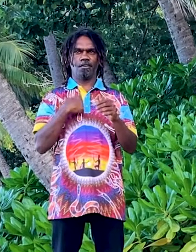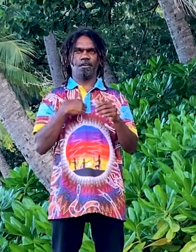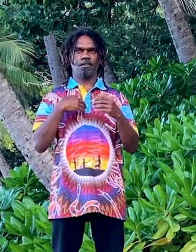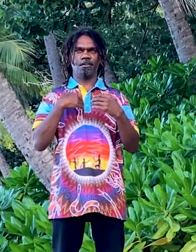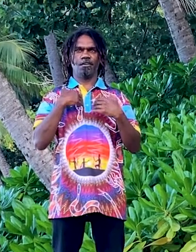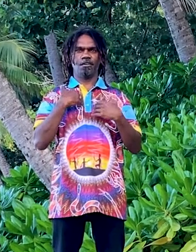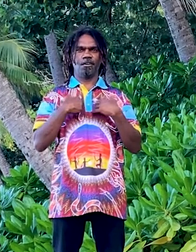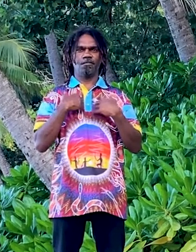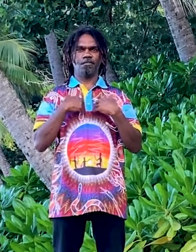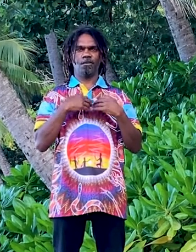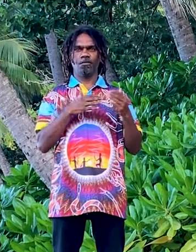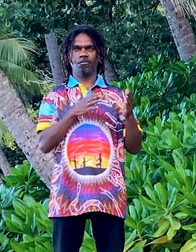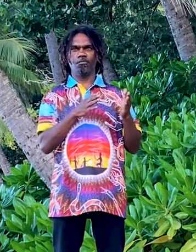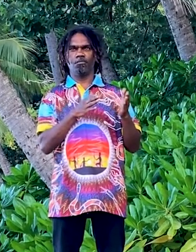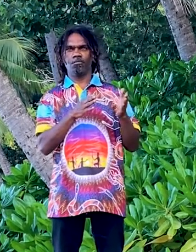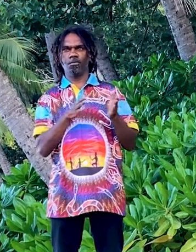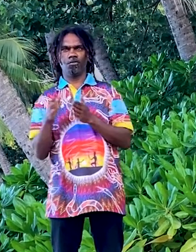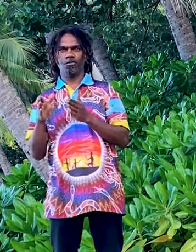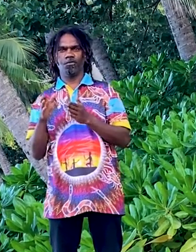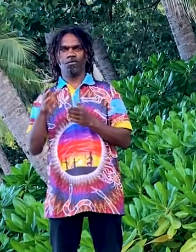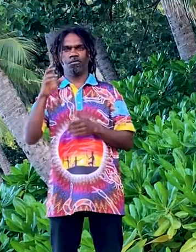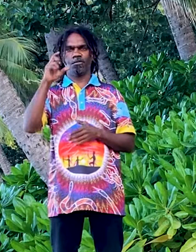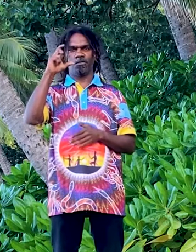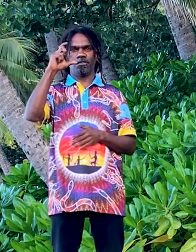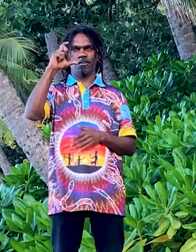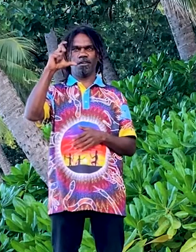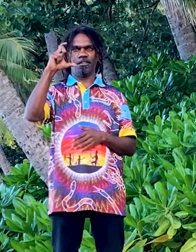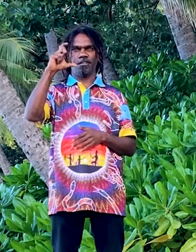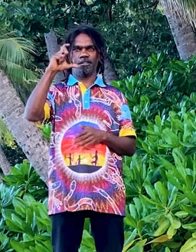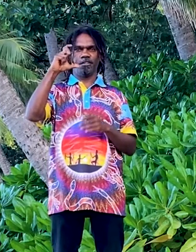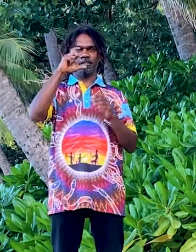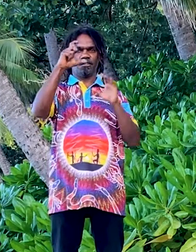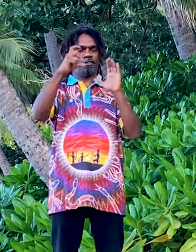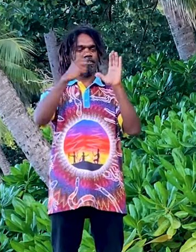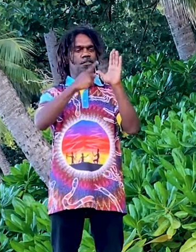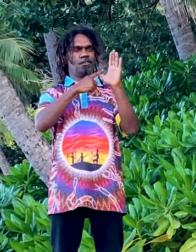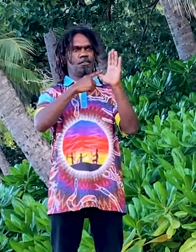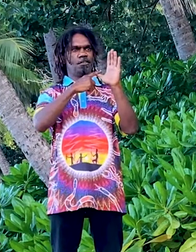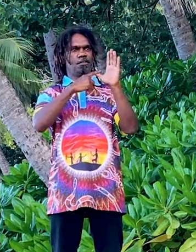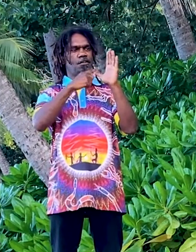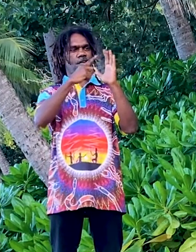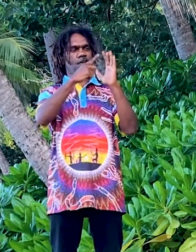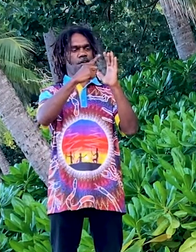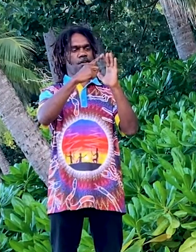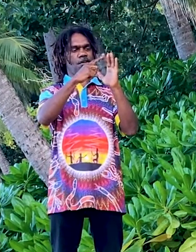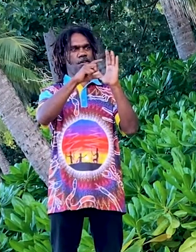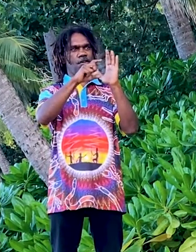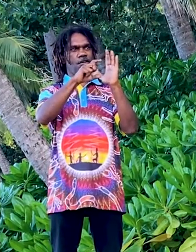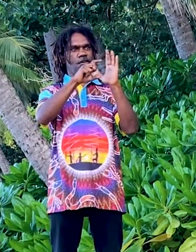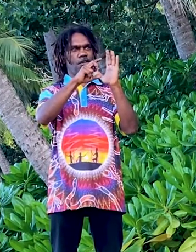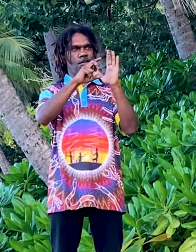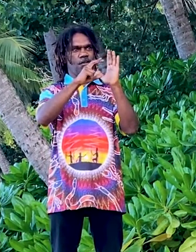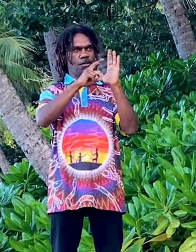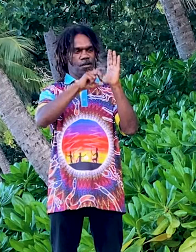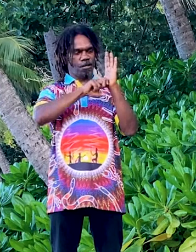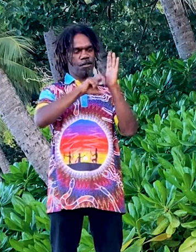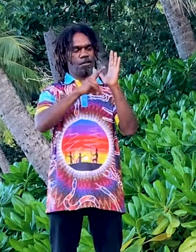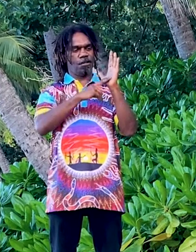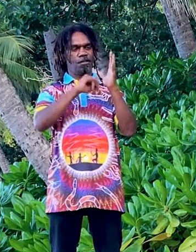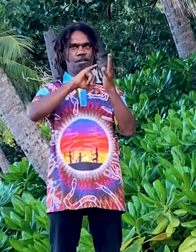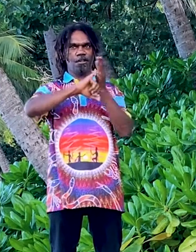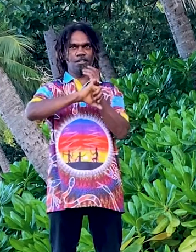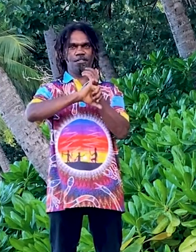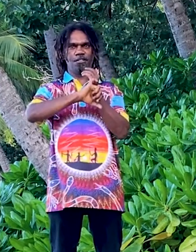and I now live in Cairns.